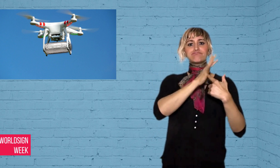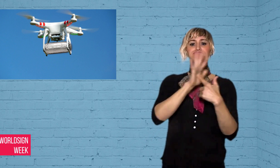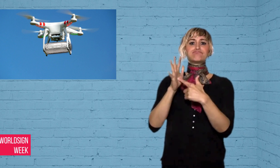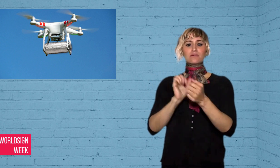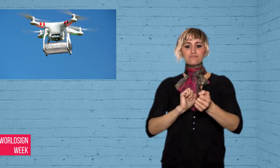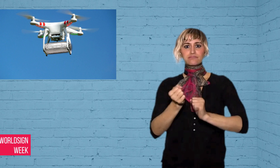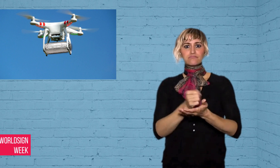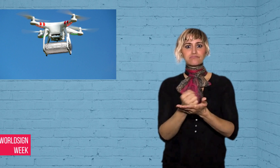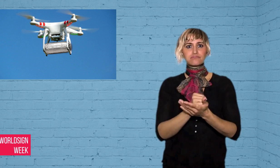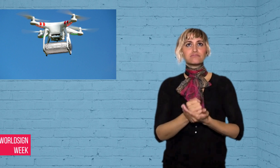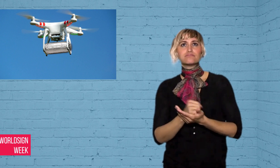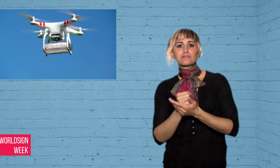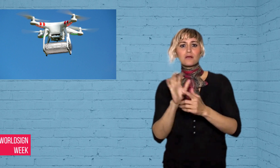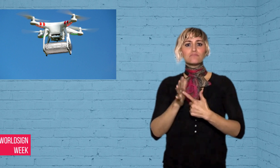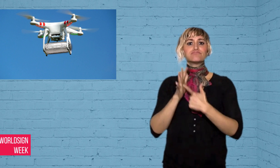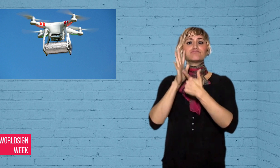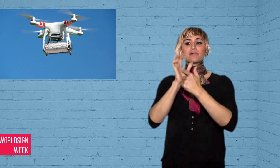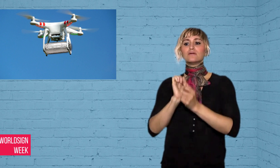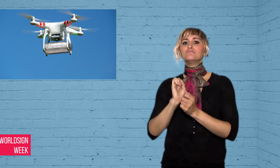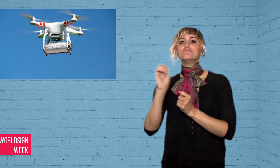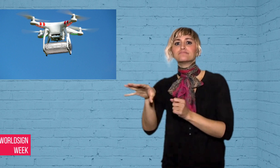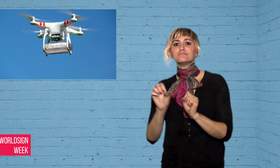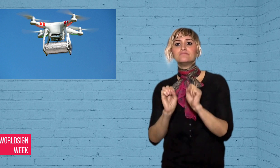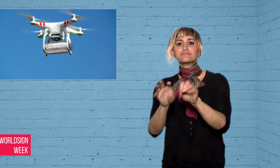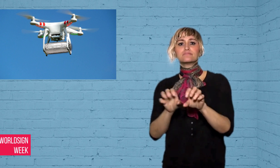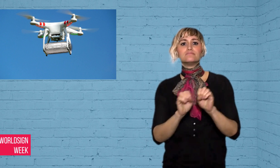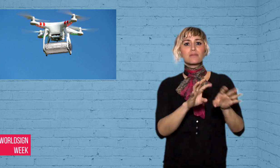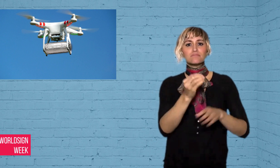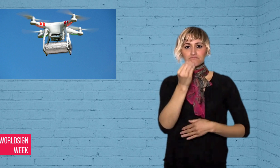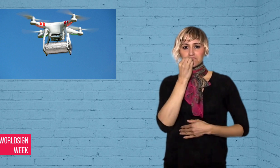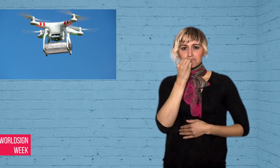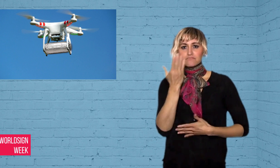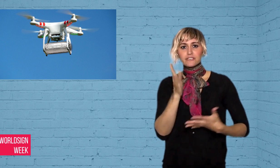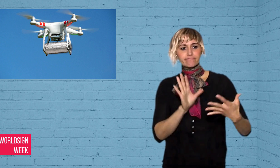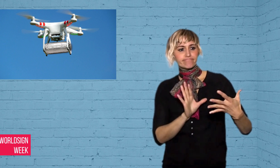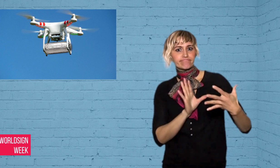drone delivery with Chipotle.